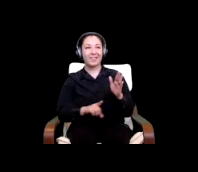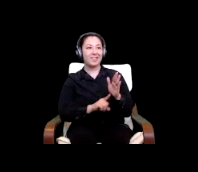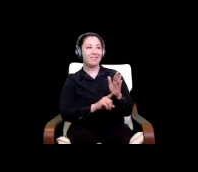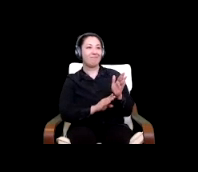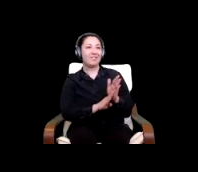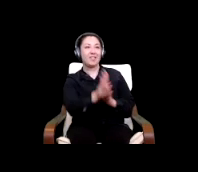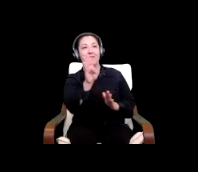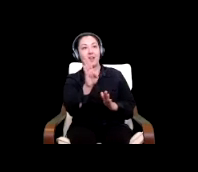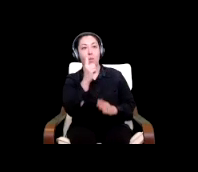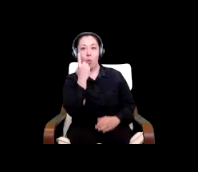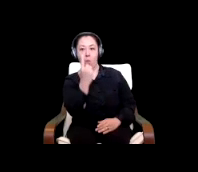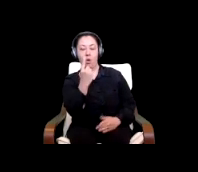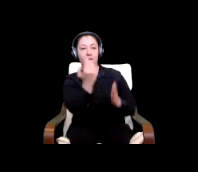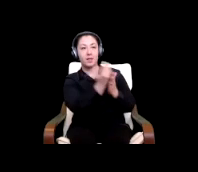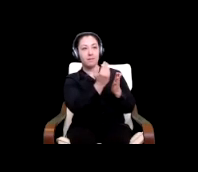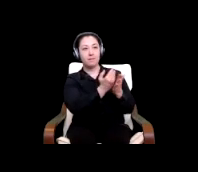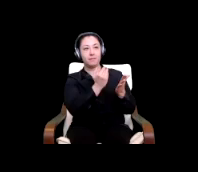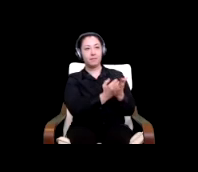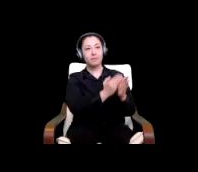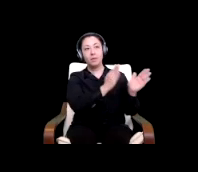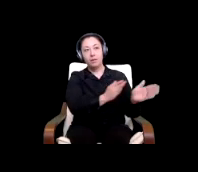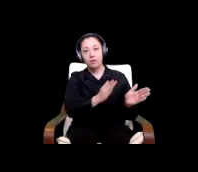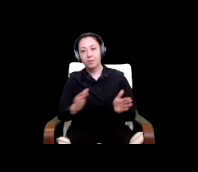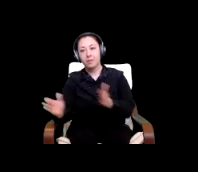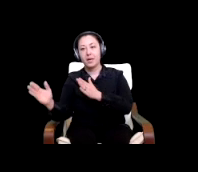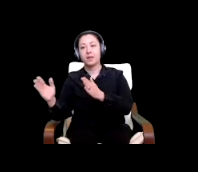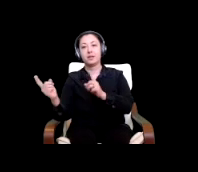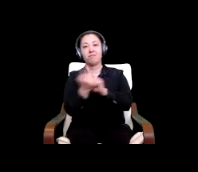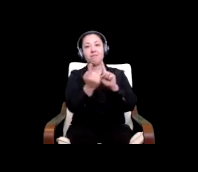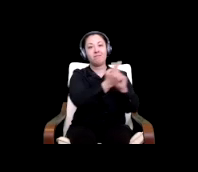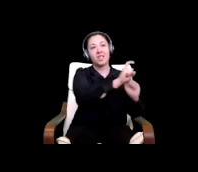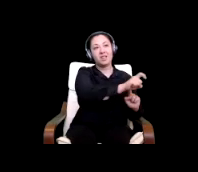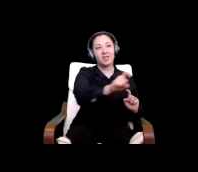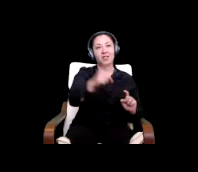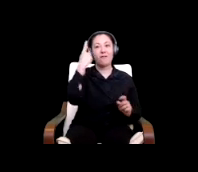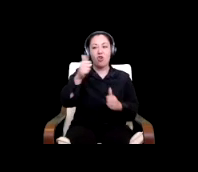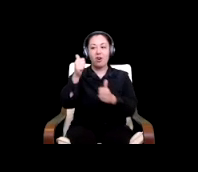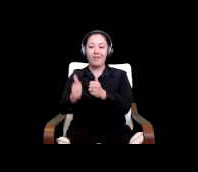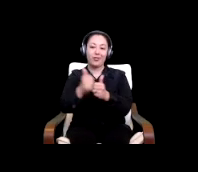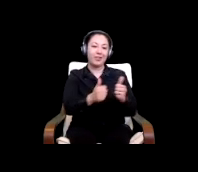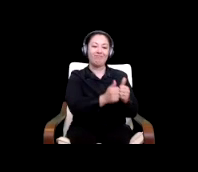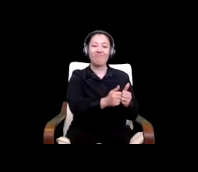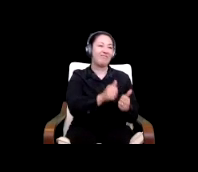that would work for every student because it is just not possible.